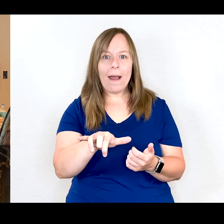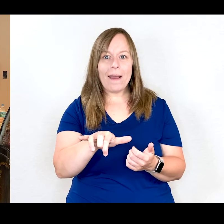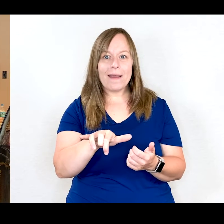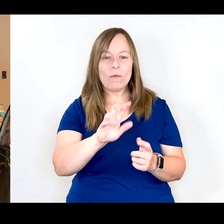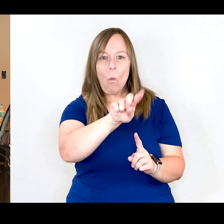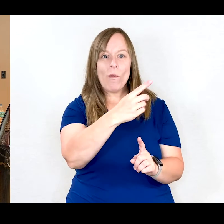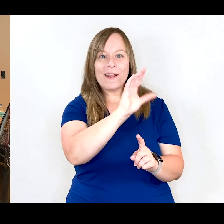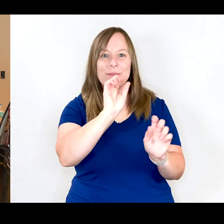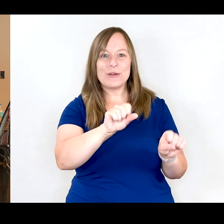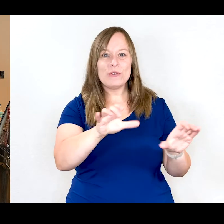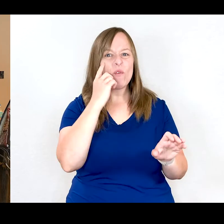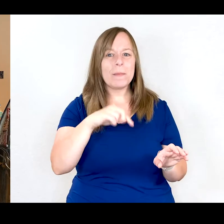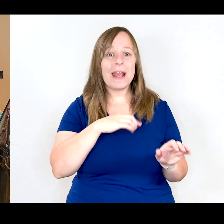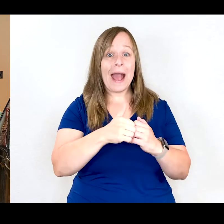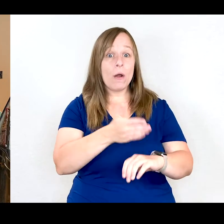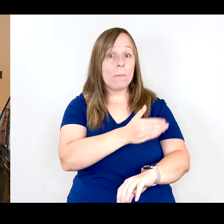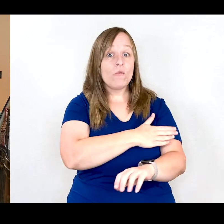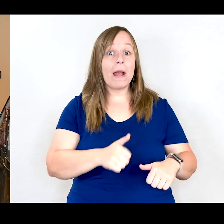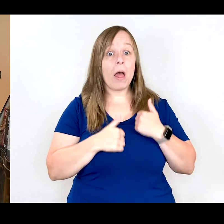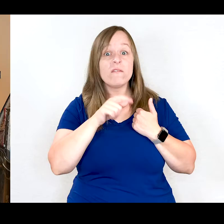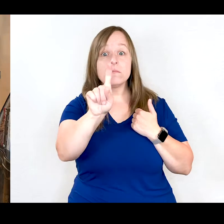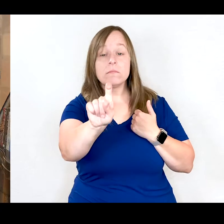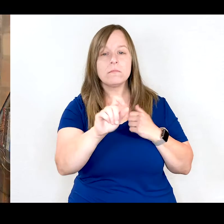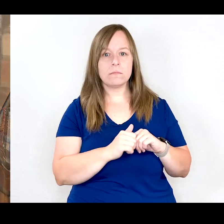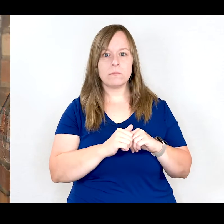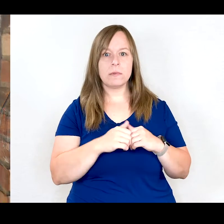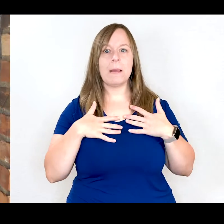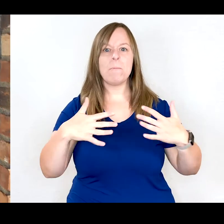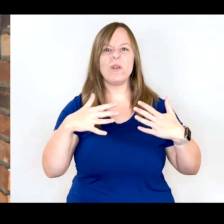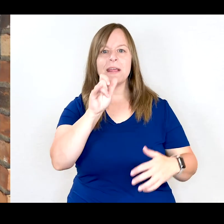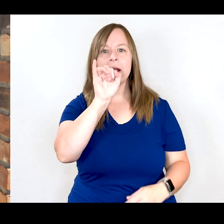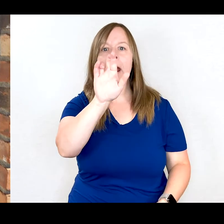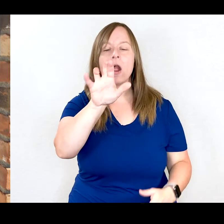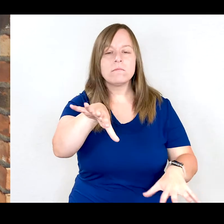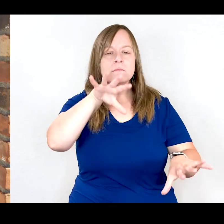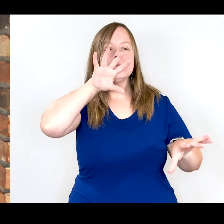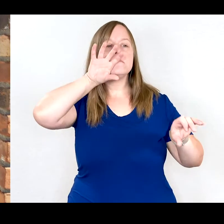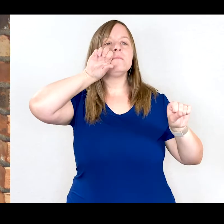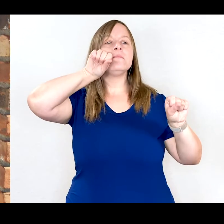that nobody else could do, how will that improve my life? How about breathing air?